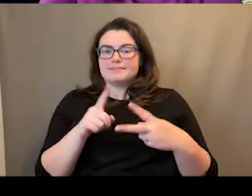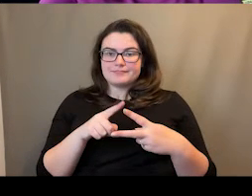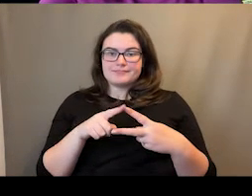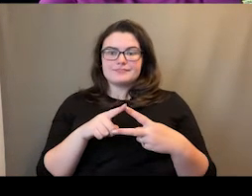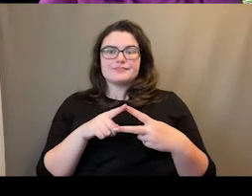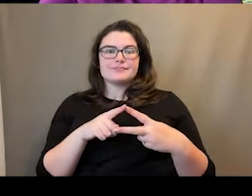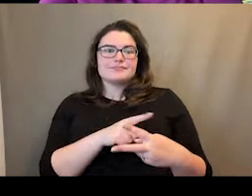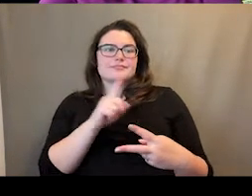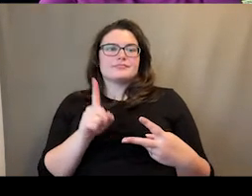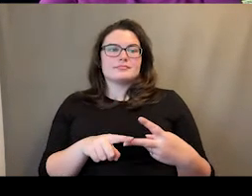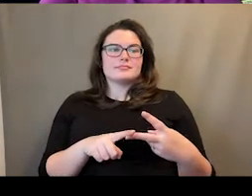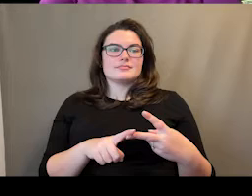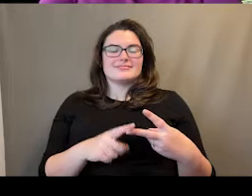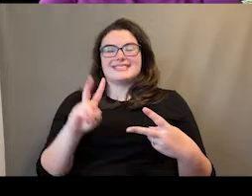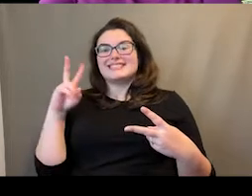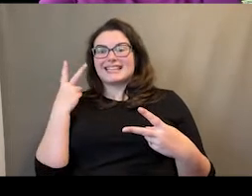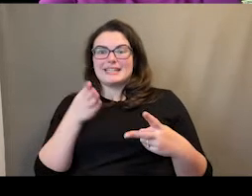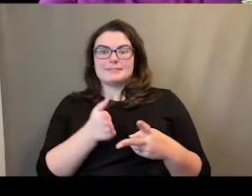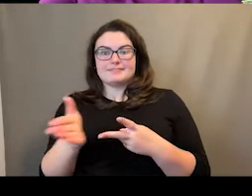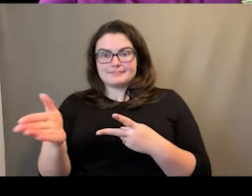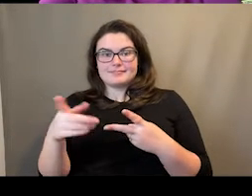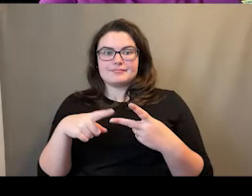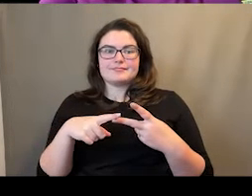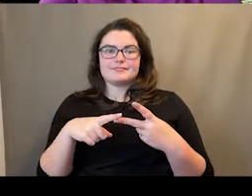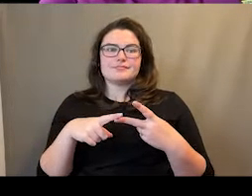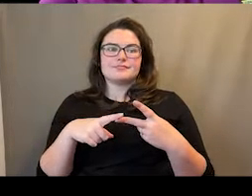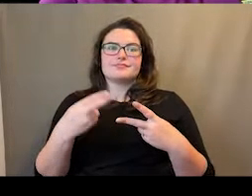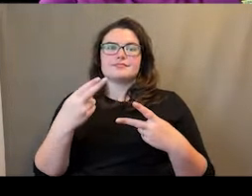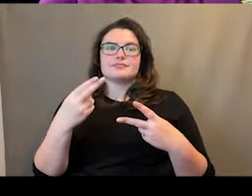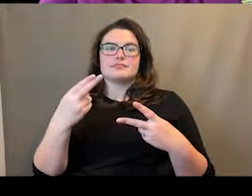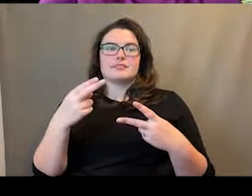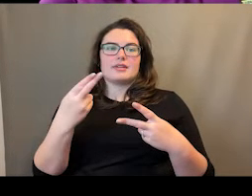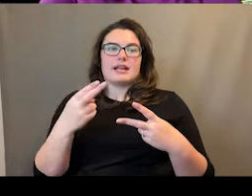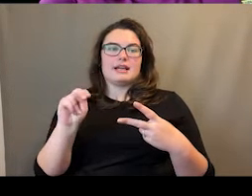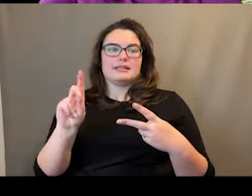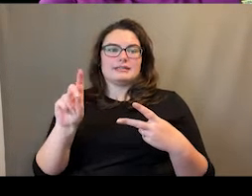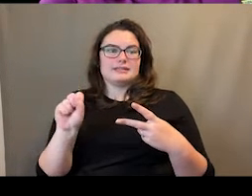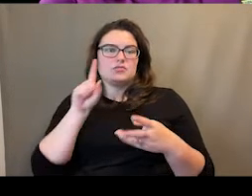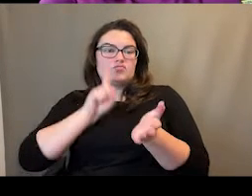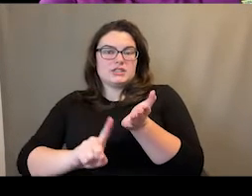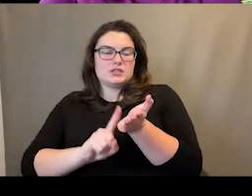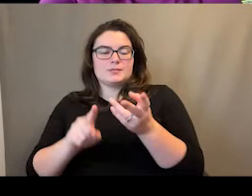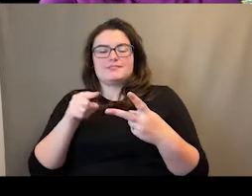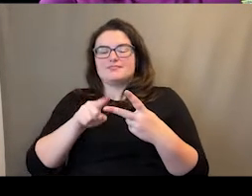Then there's the second track and it's the hands research track. This track is really focused on advancing